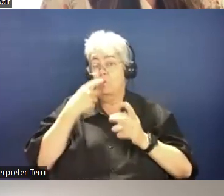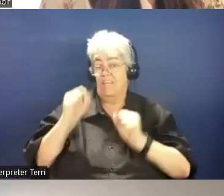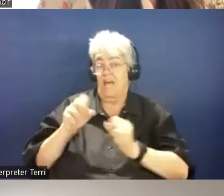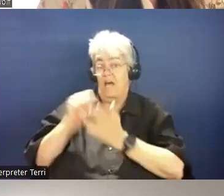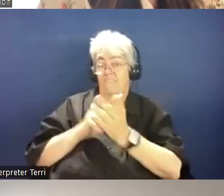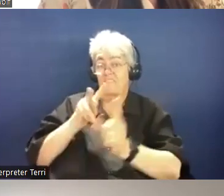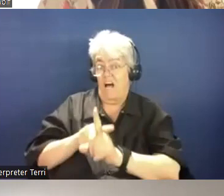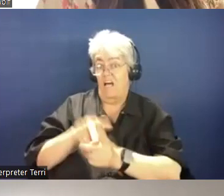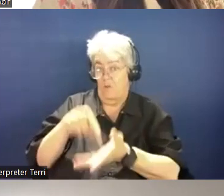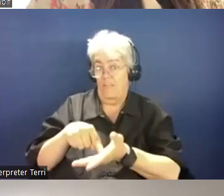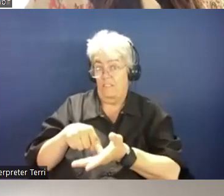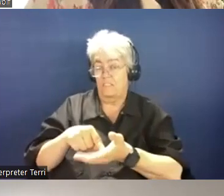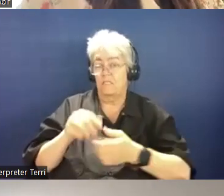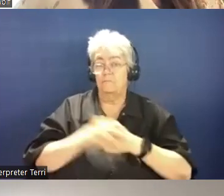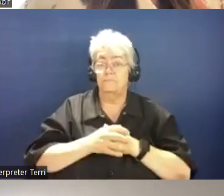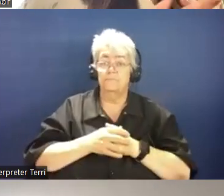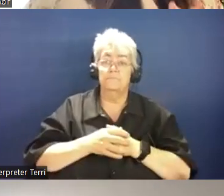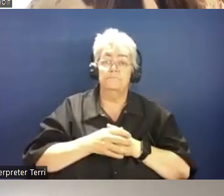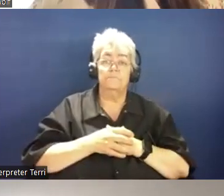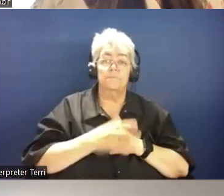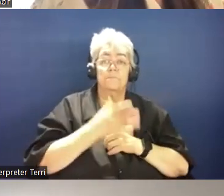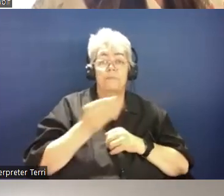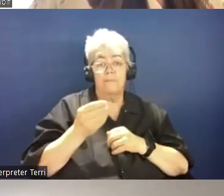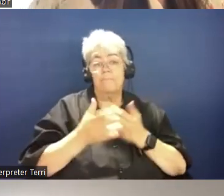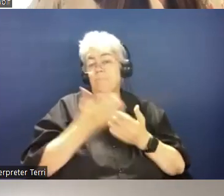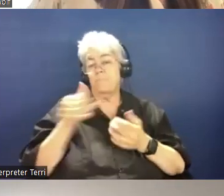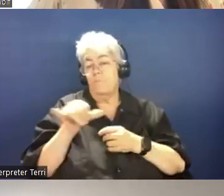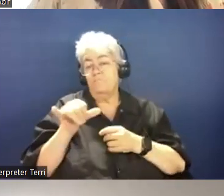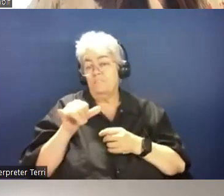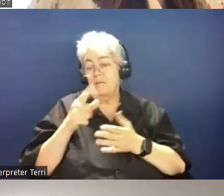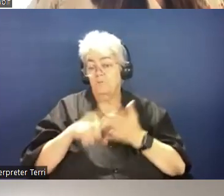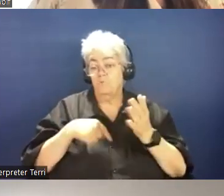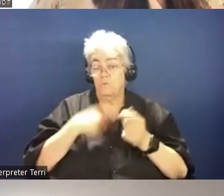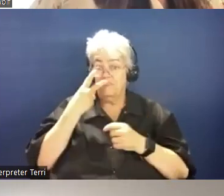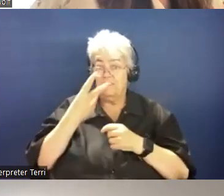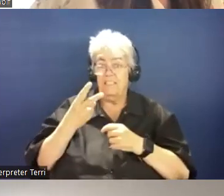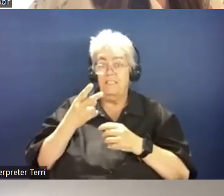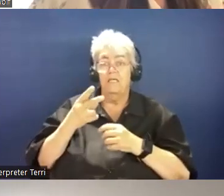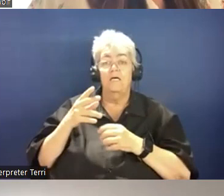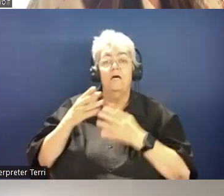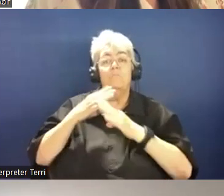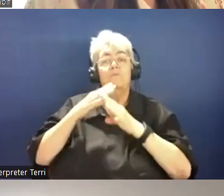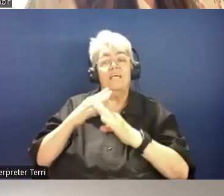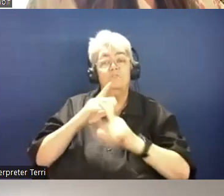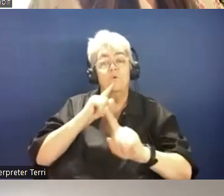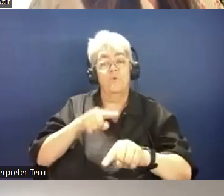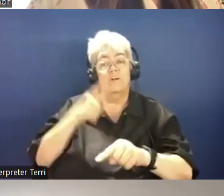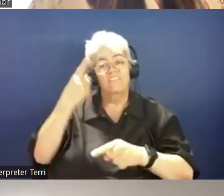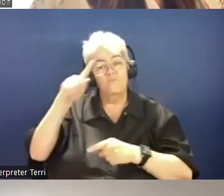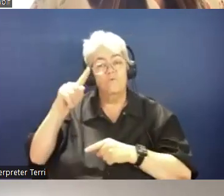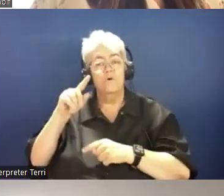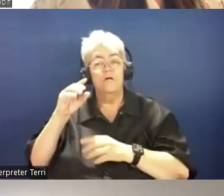And, very similar to how we see protection orders done in cases of domestic violence, we also